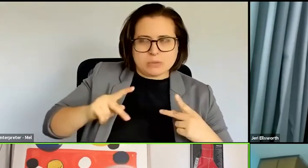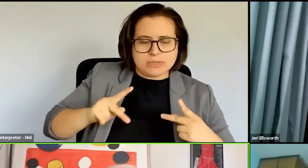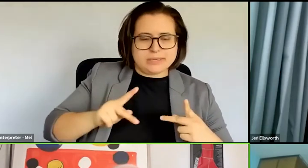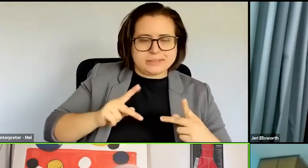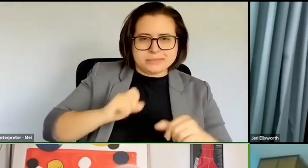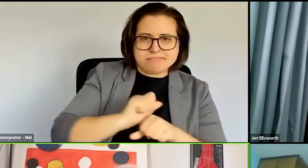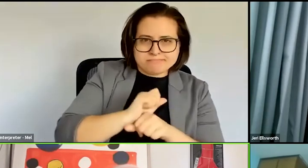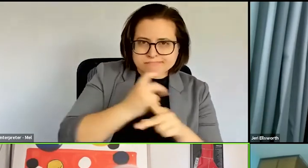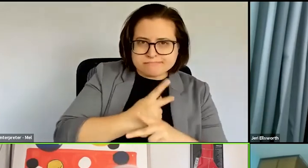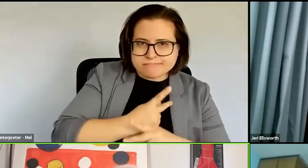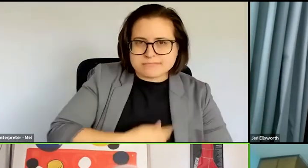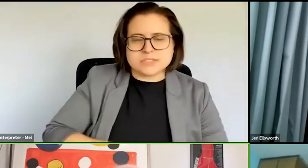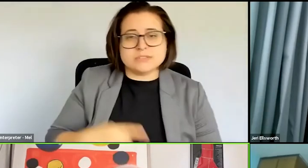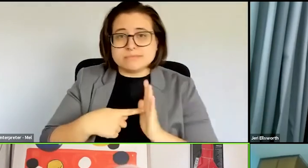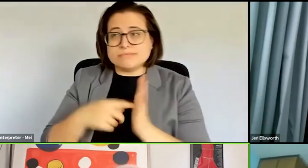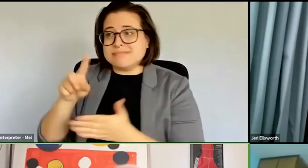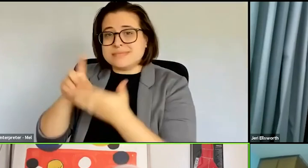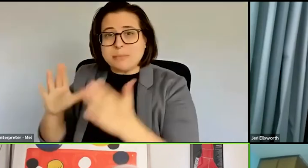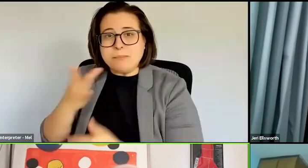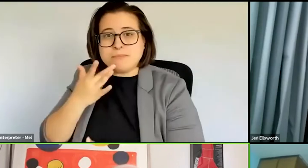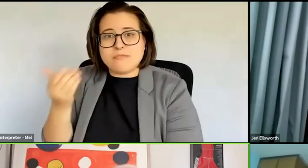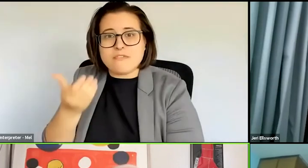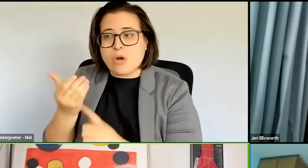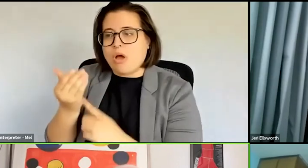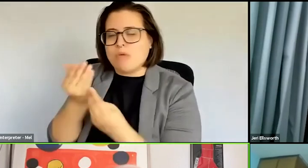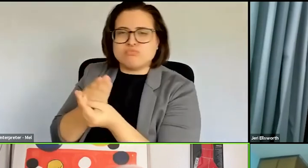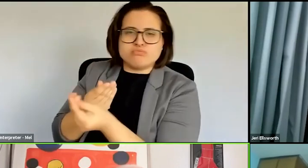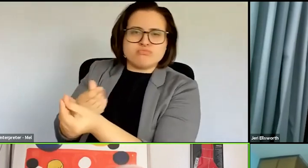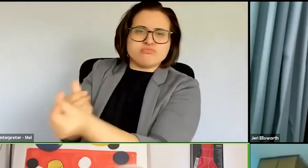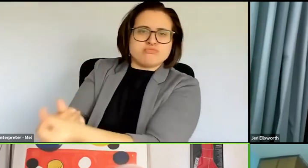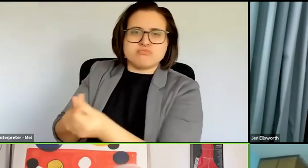a phone that you look at, and is seamless, and doesn't have fasteners, well it turns out that's